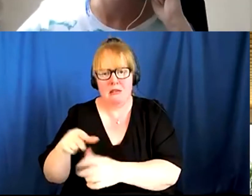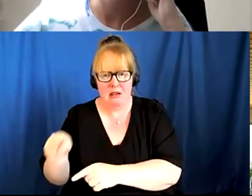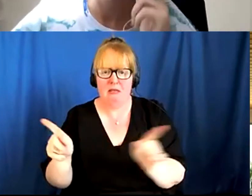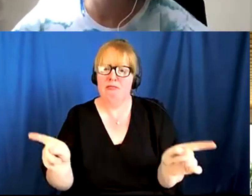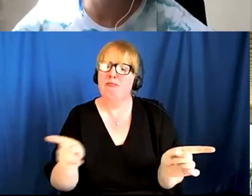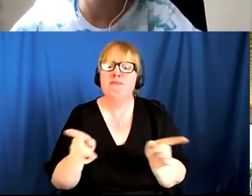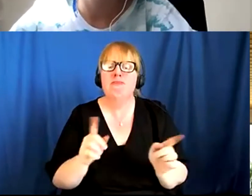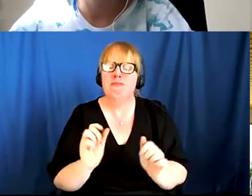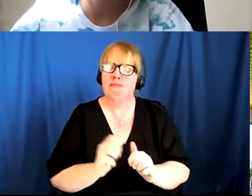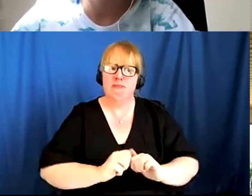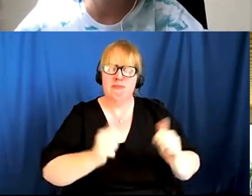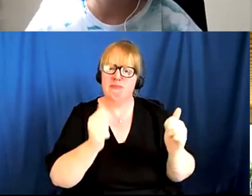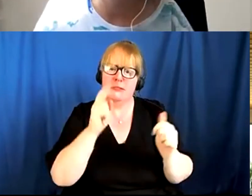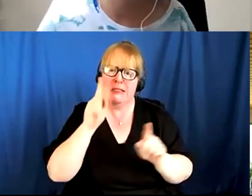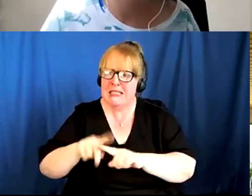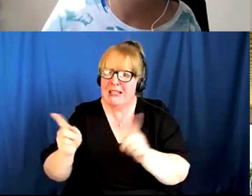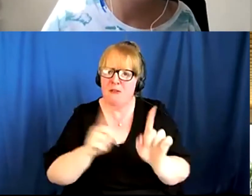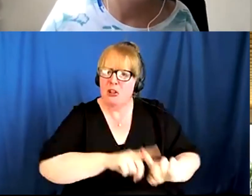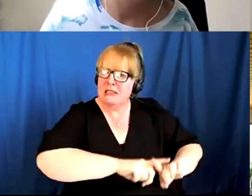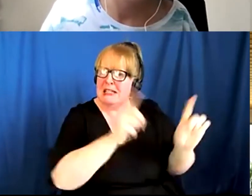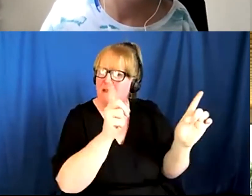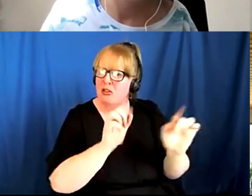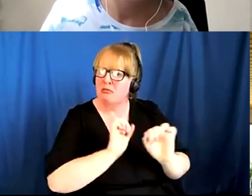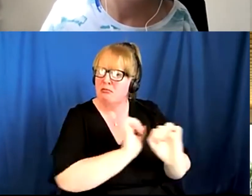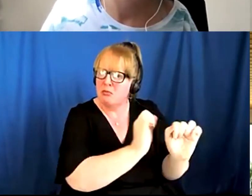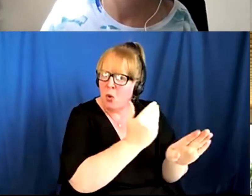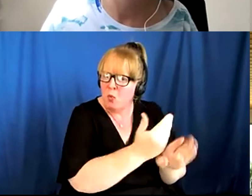the difference between your practices, because I think that, you know, gives us